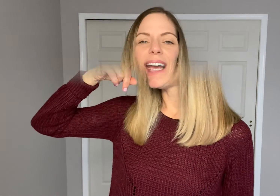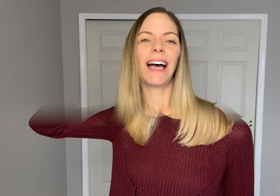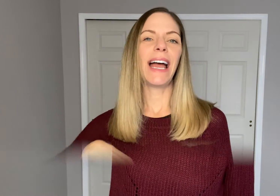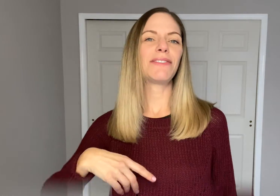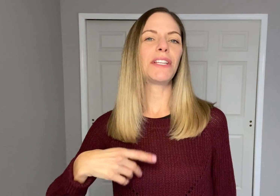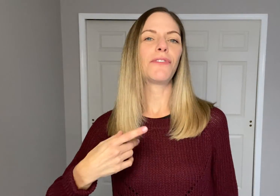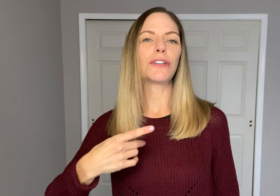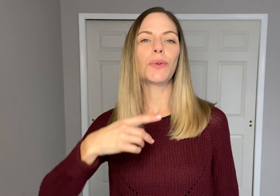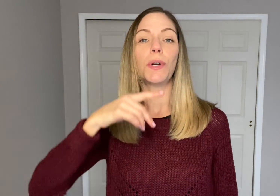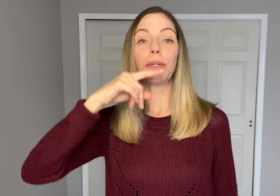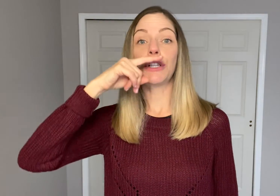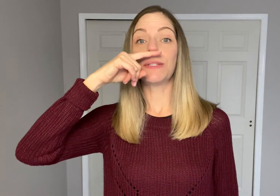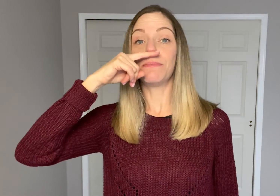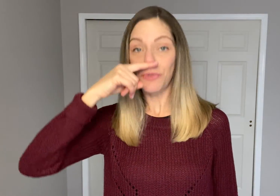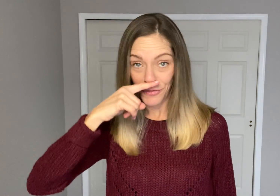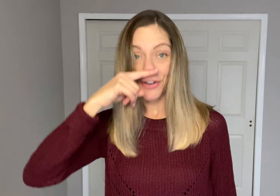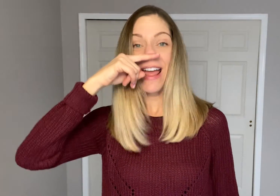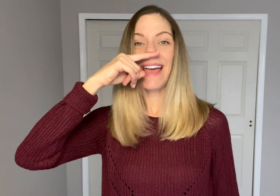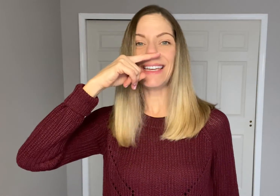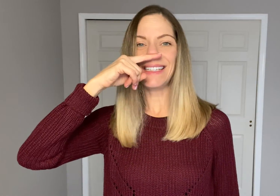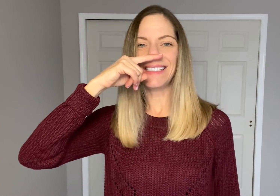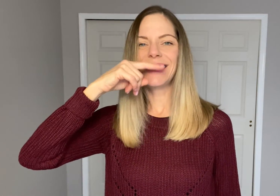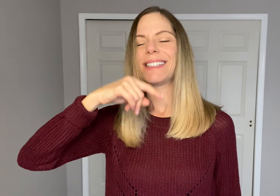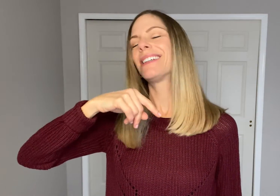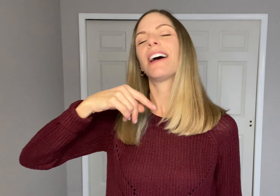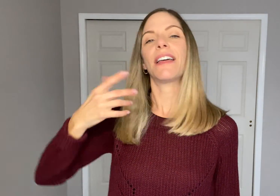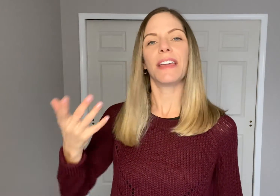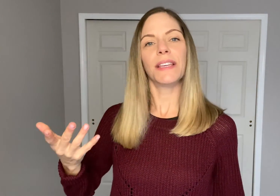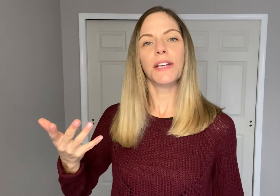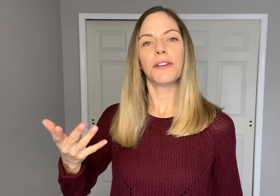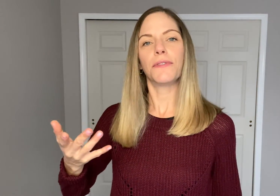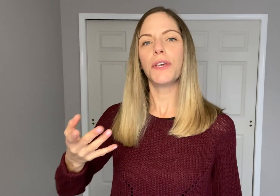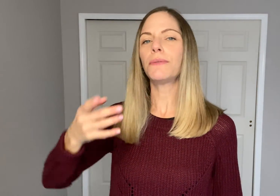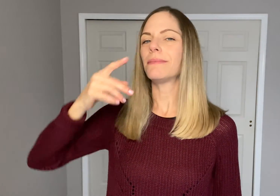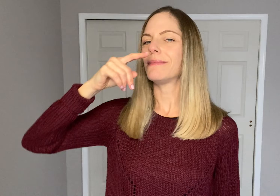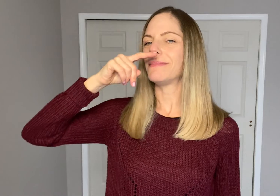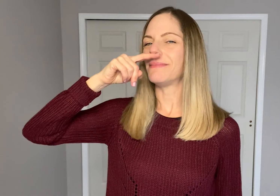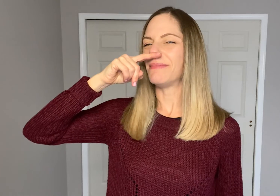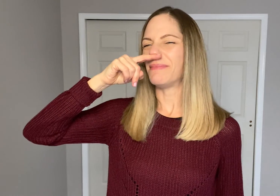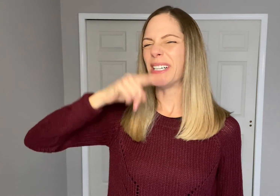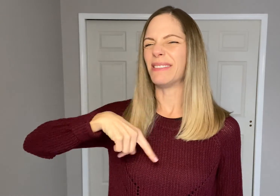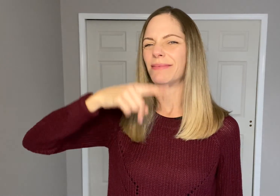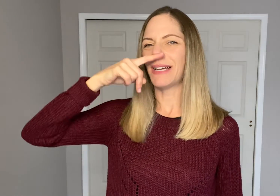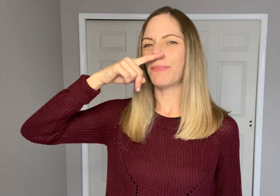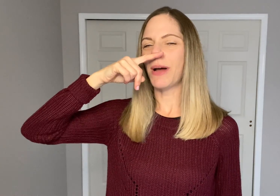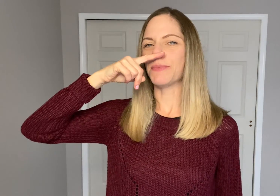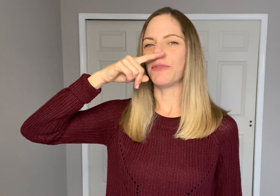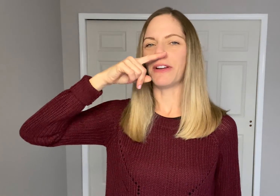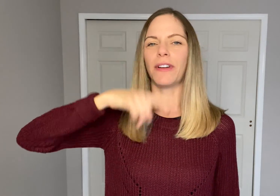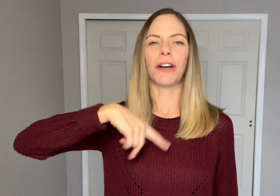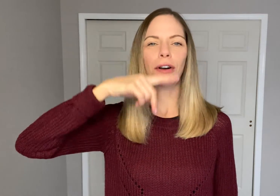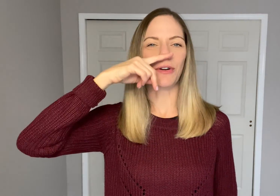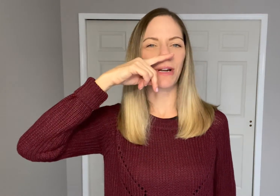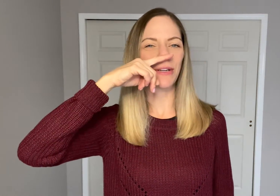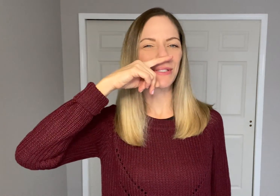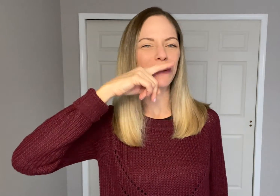I have seen a version where you just move your head I think that's kind of cute but I'd probably move my finger under my nose.